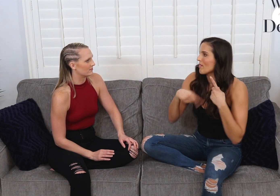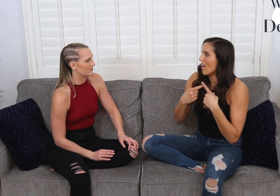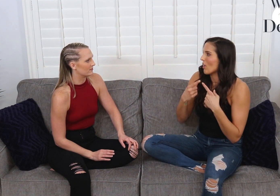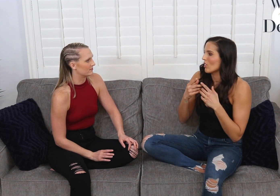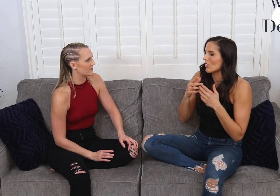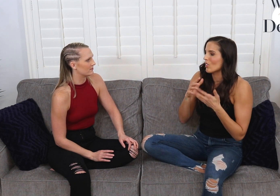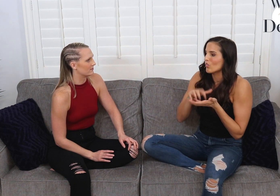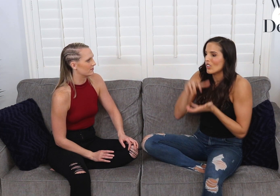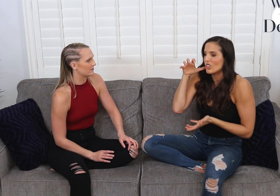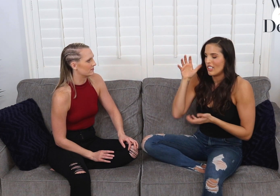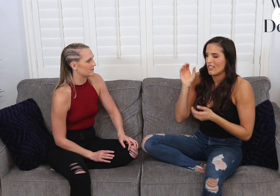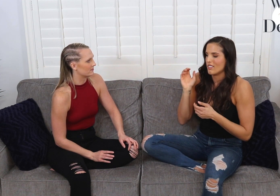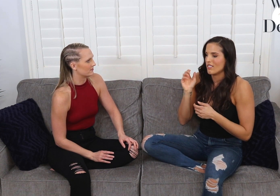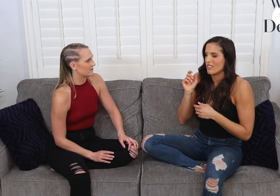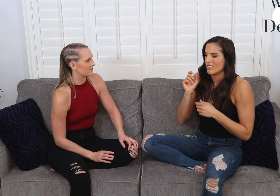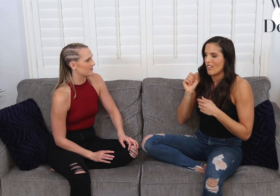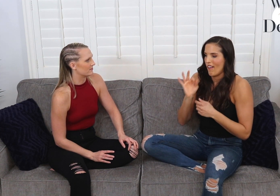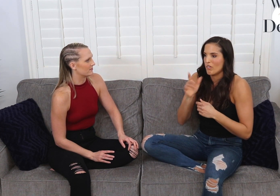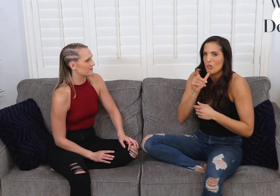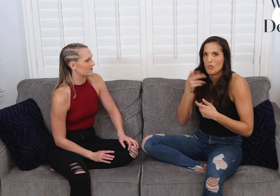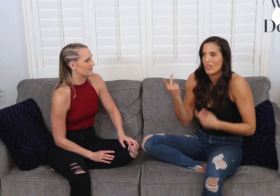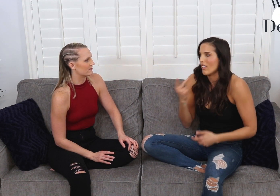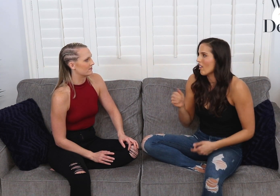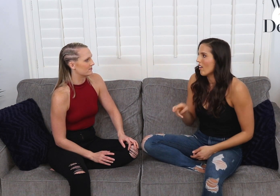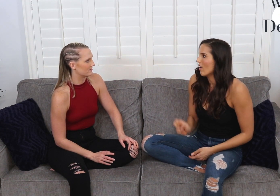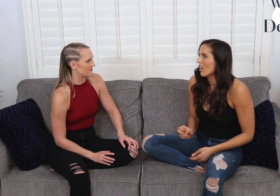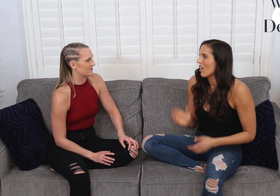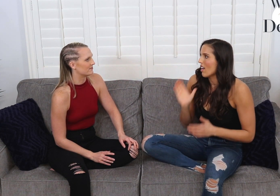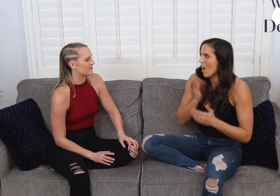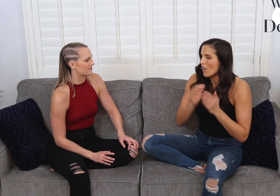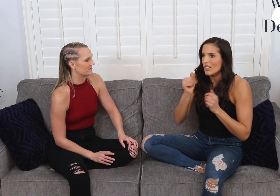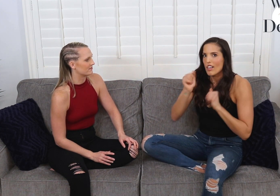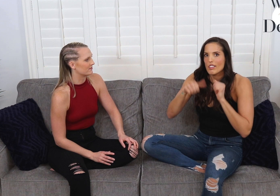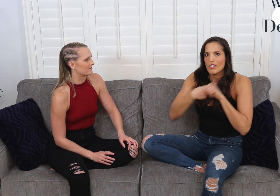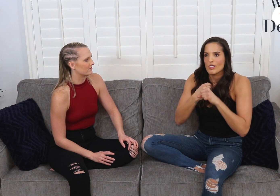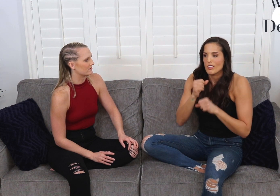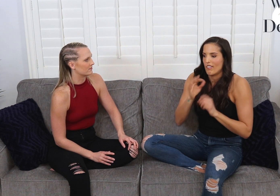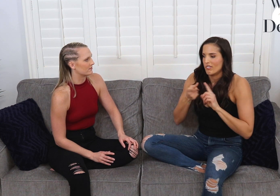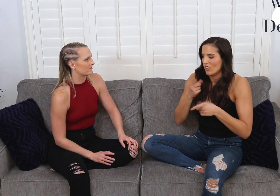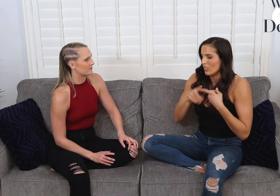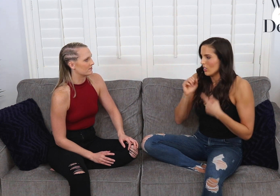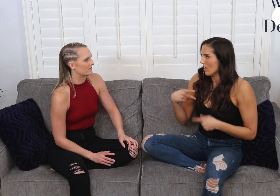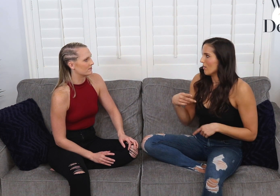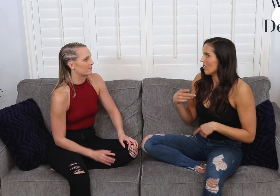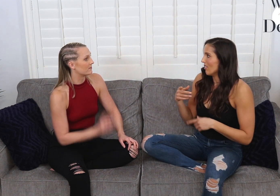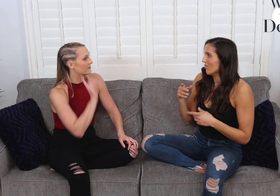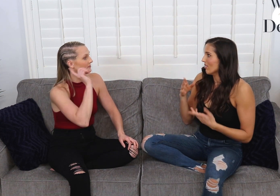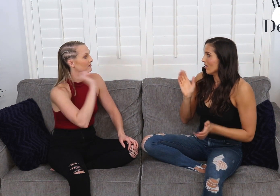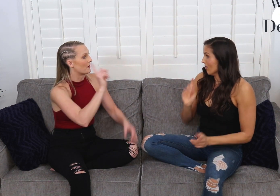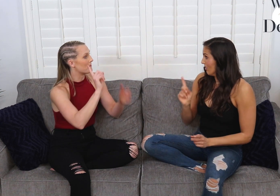and I'm so excited to be able to show you guys that by sharing our stories and our 10 years of friendship.